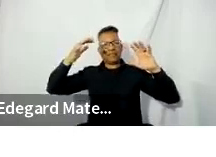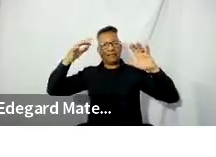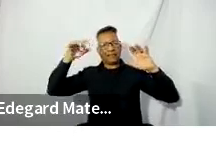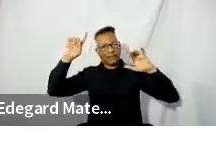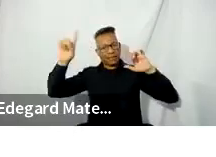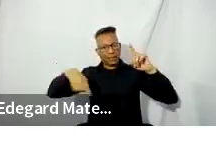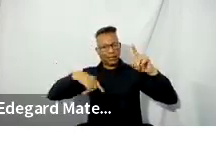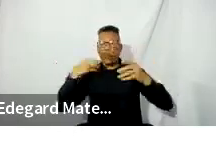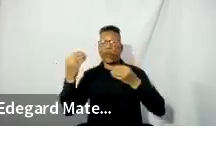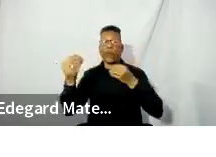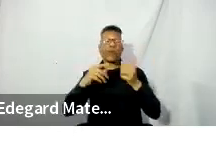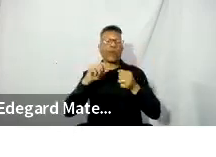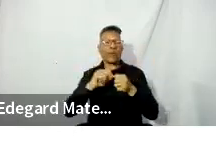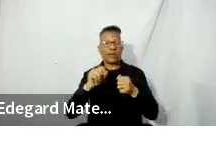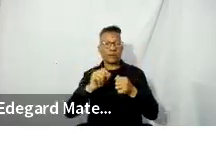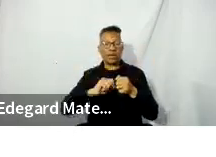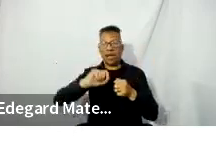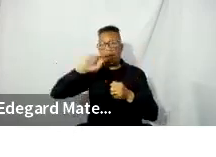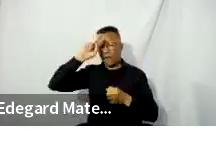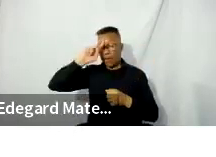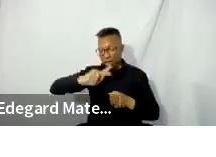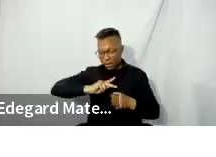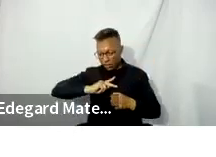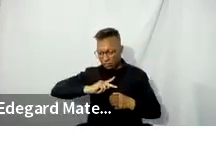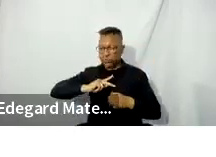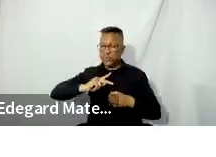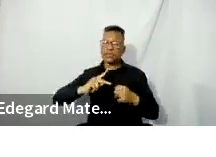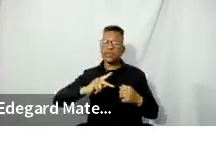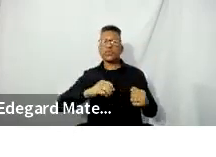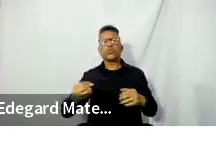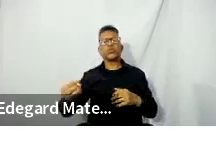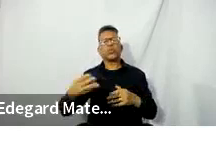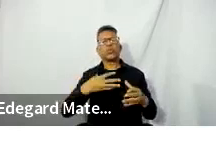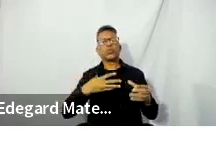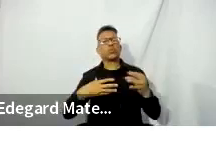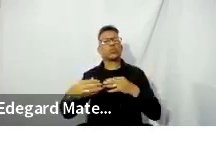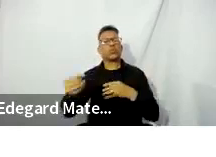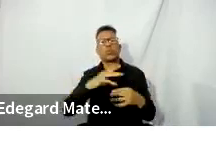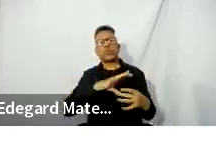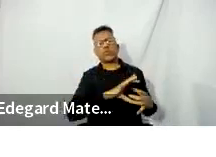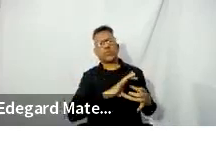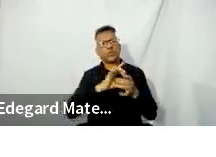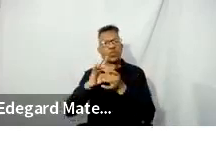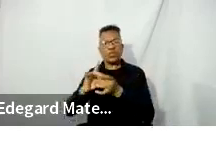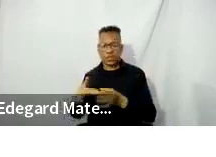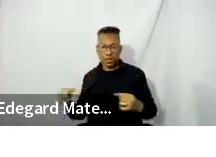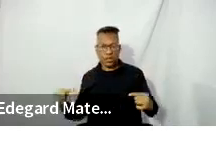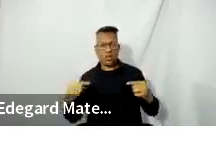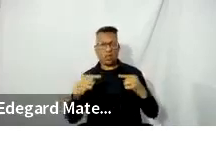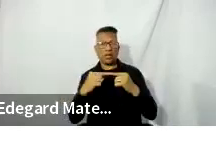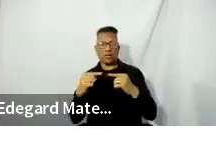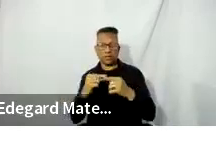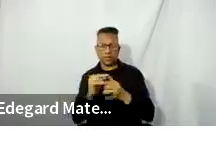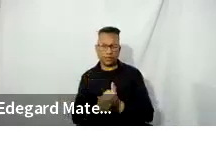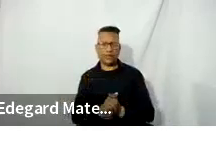ways that suit new context suit new contexts, as indeed suit new contexts. as indeed Anna stinko has. I mean she she's